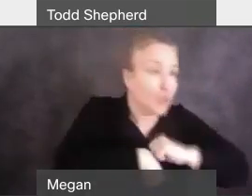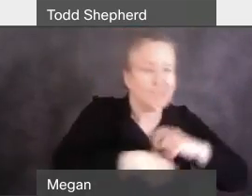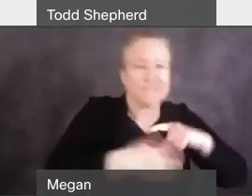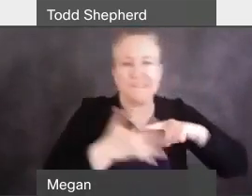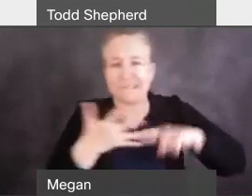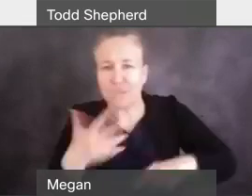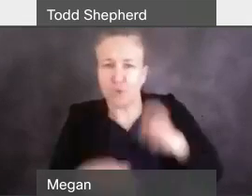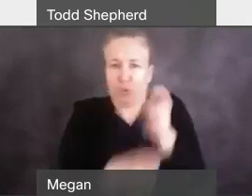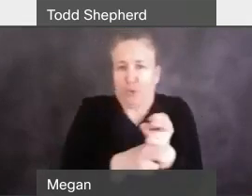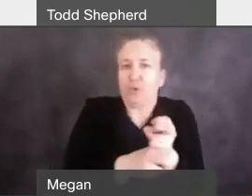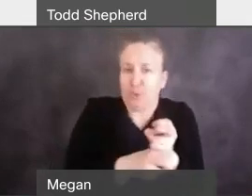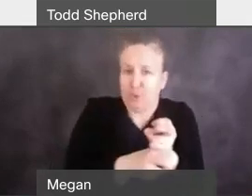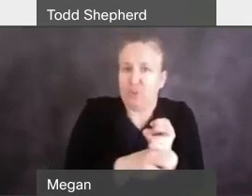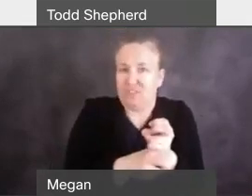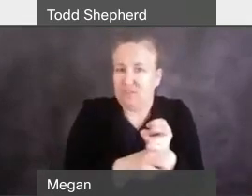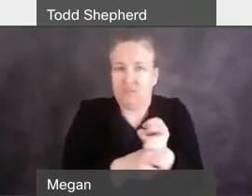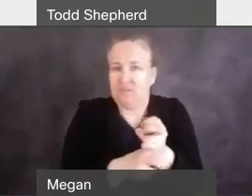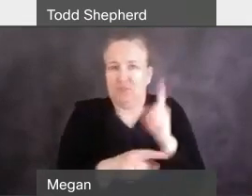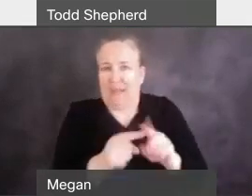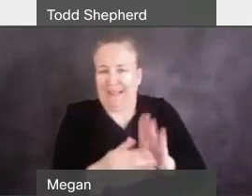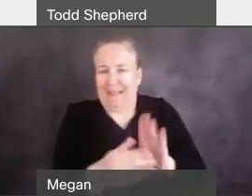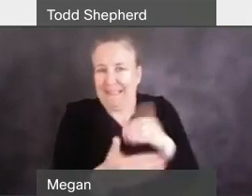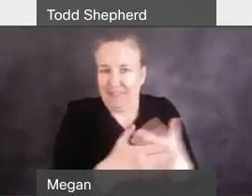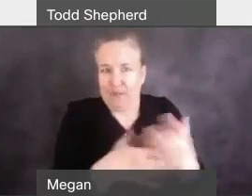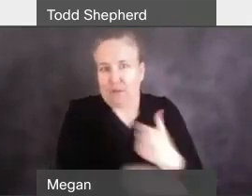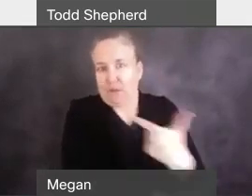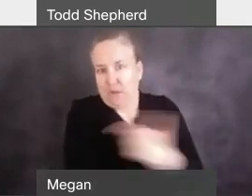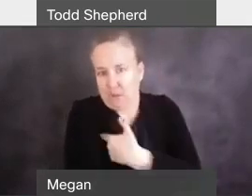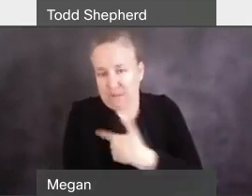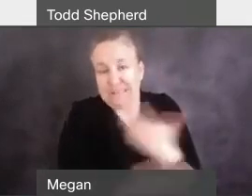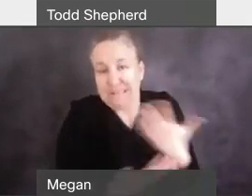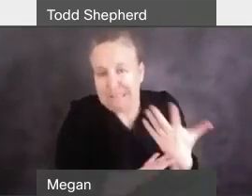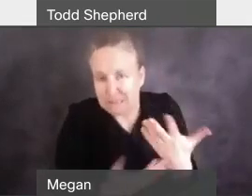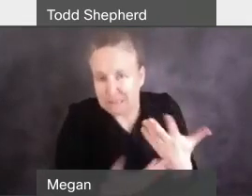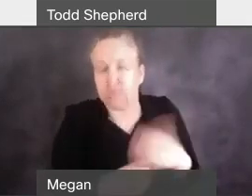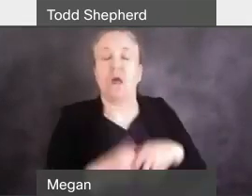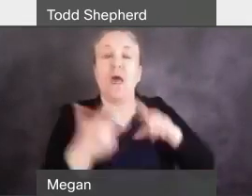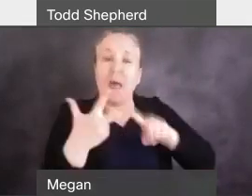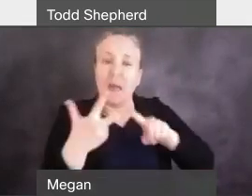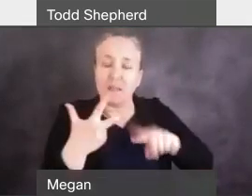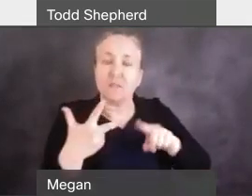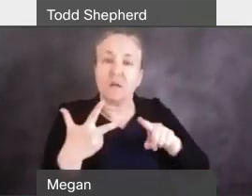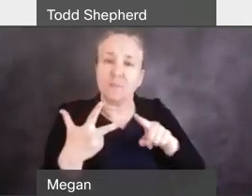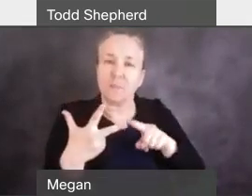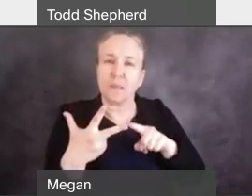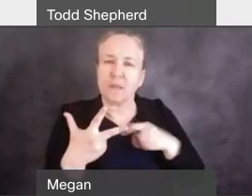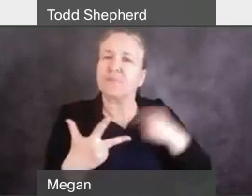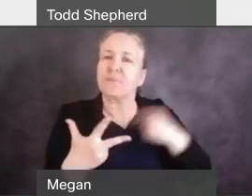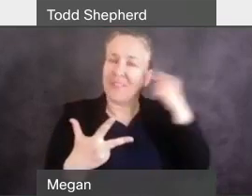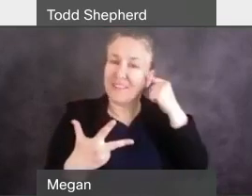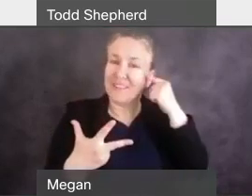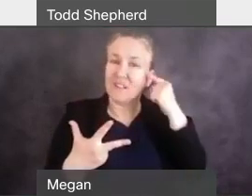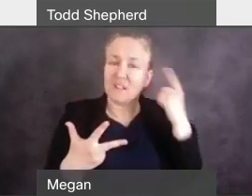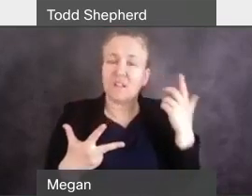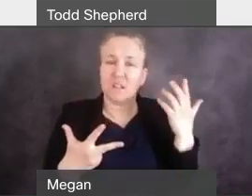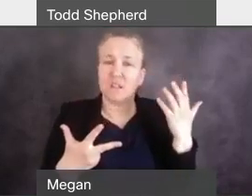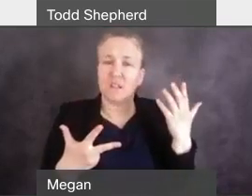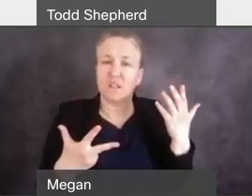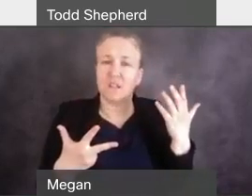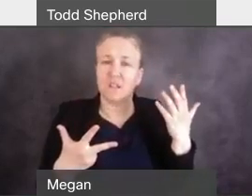to get to the vaccines when they're being offered. And I think we all have an important role to